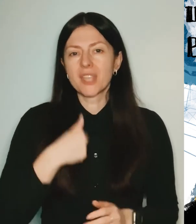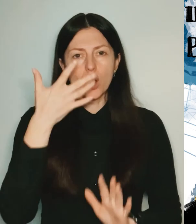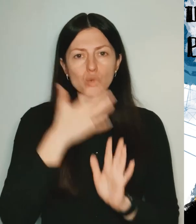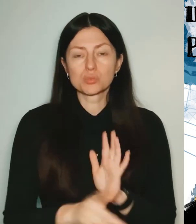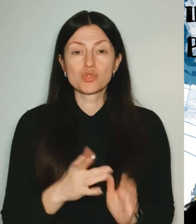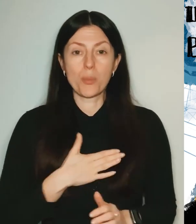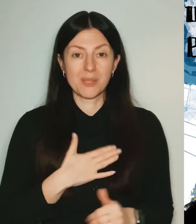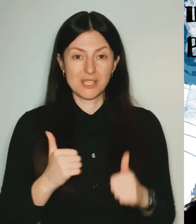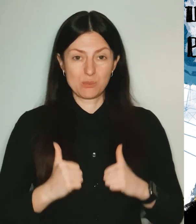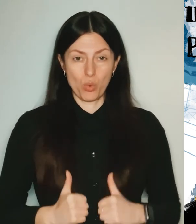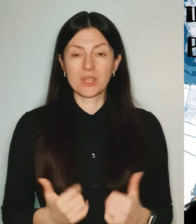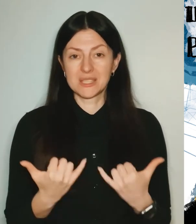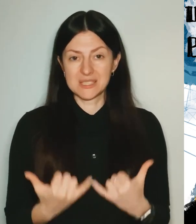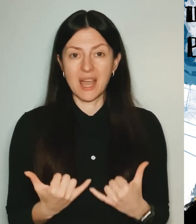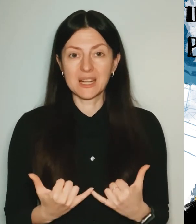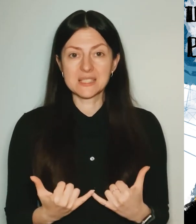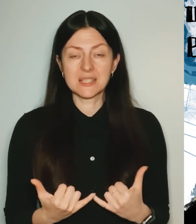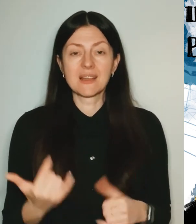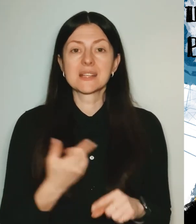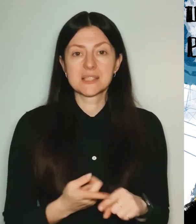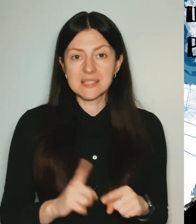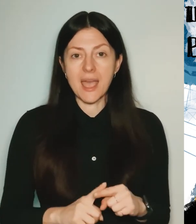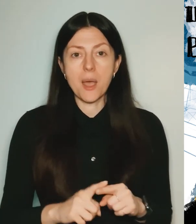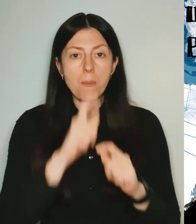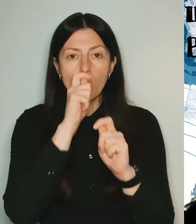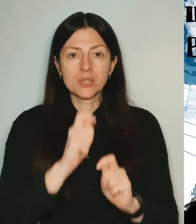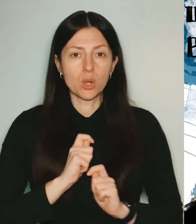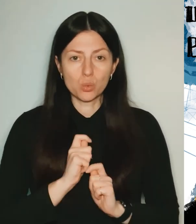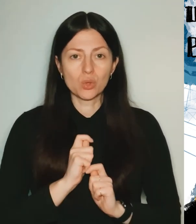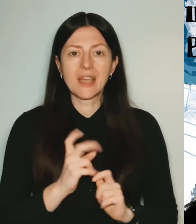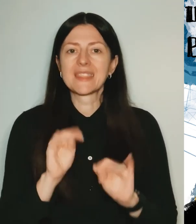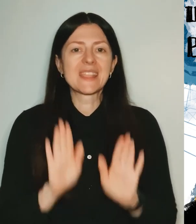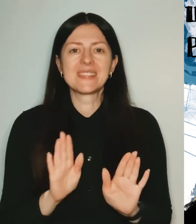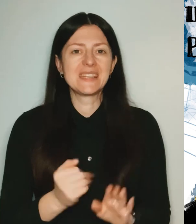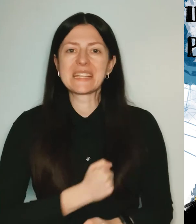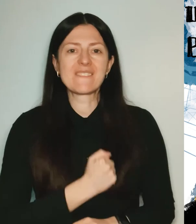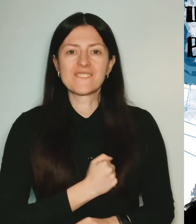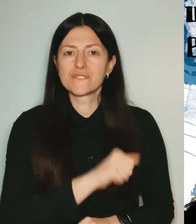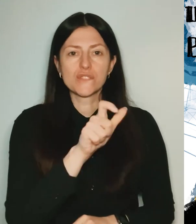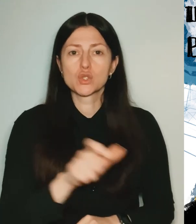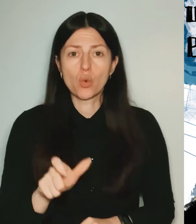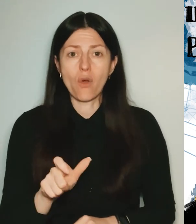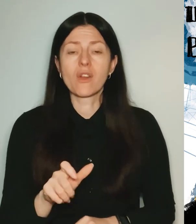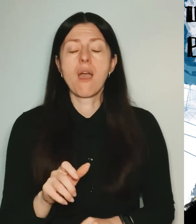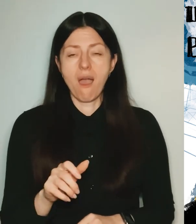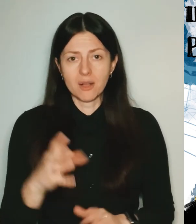I do understand that my peace at the moment is a gift not only from the military